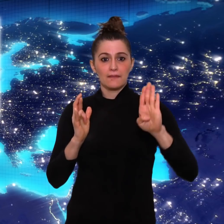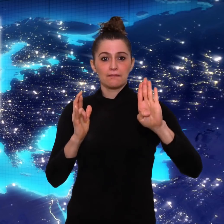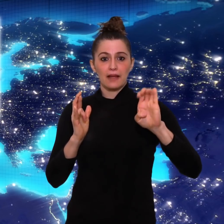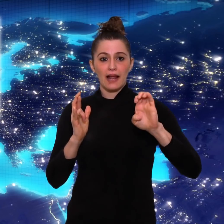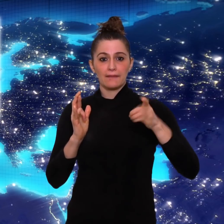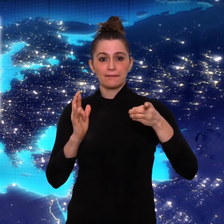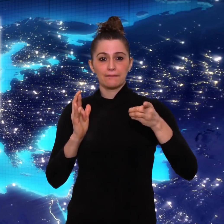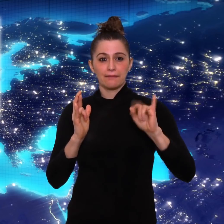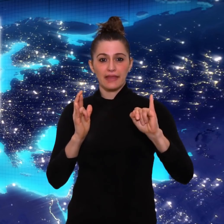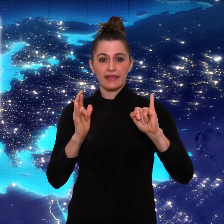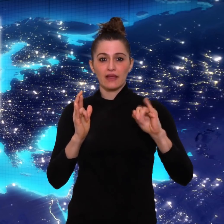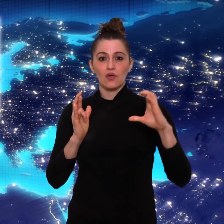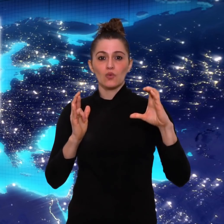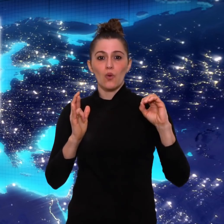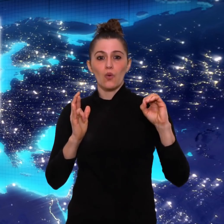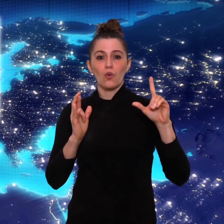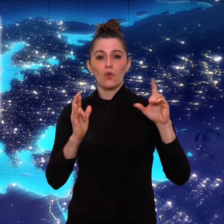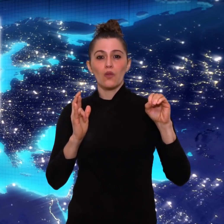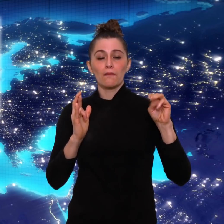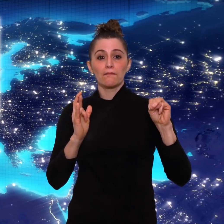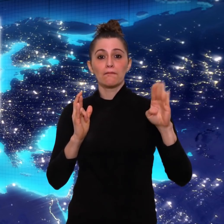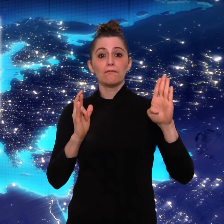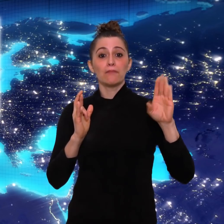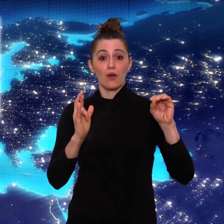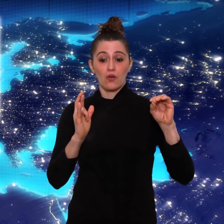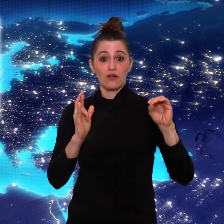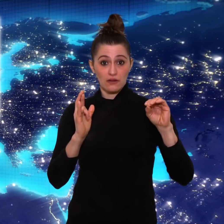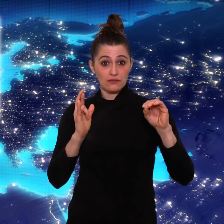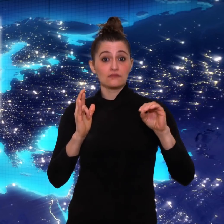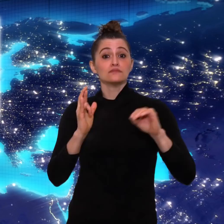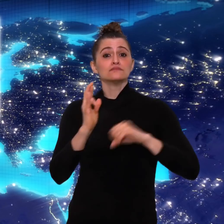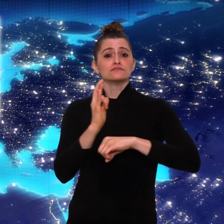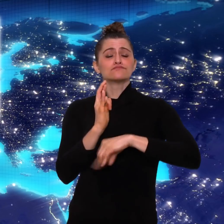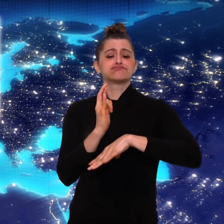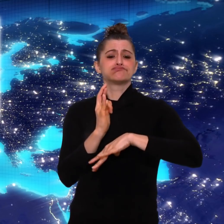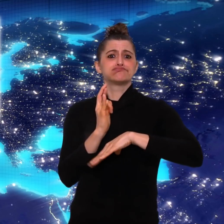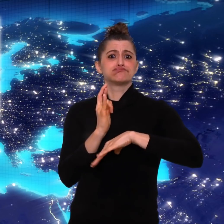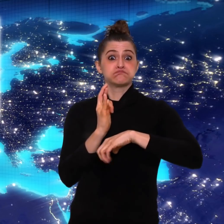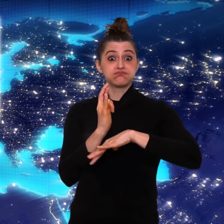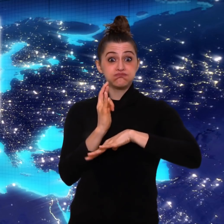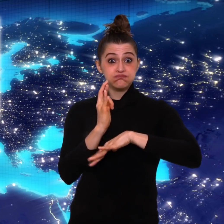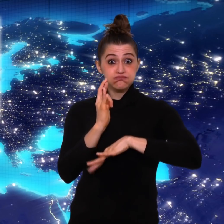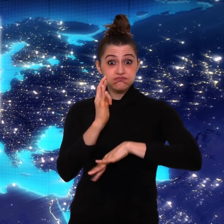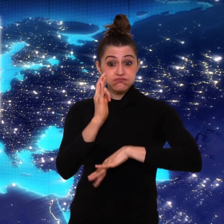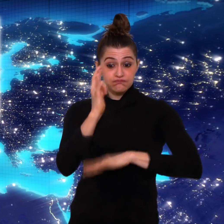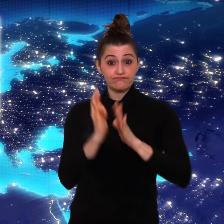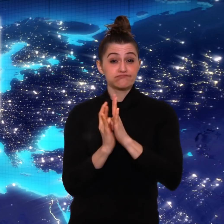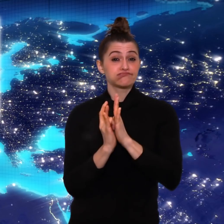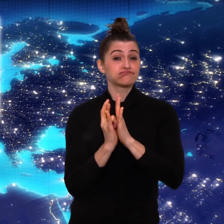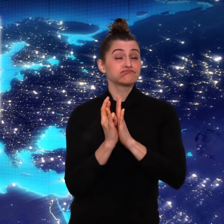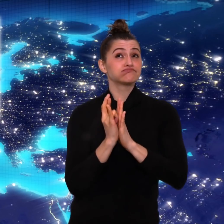BepiColombo, was launched last